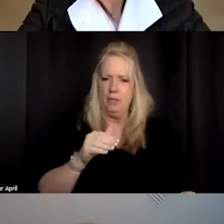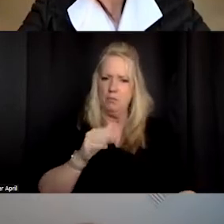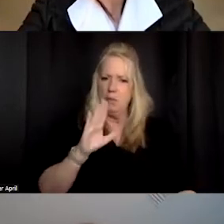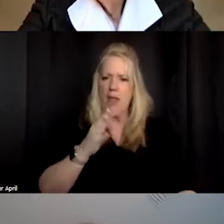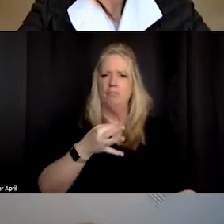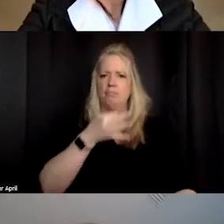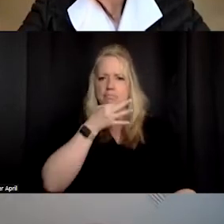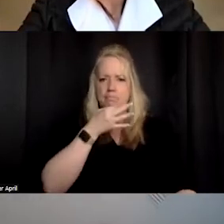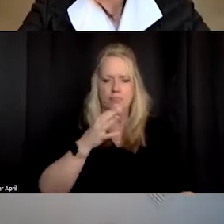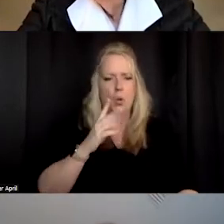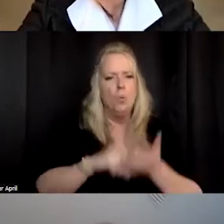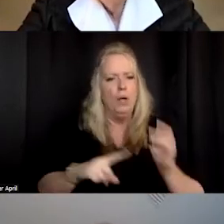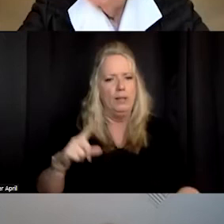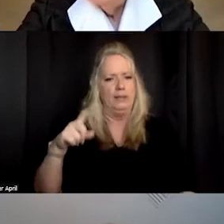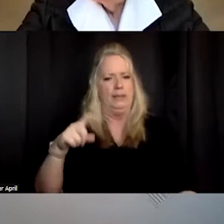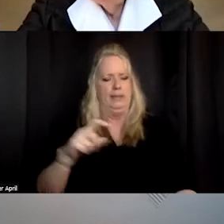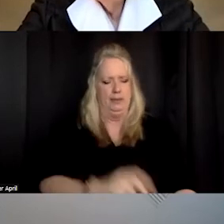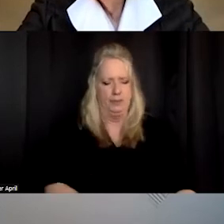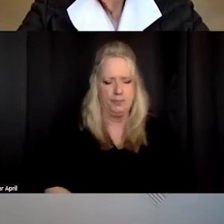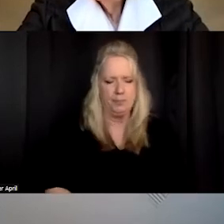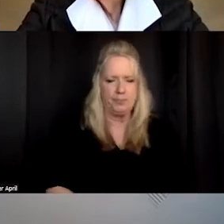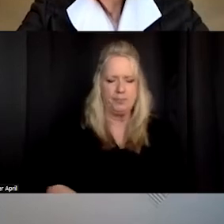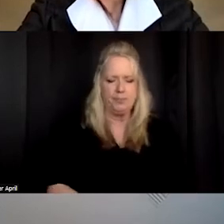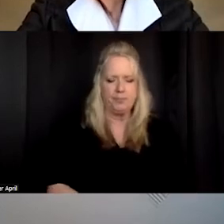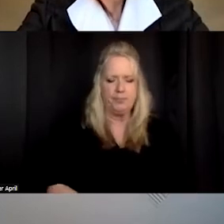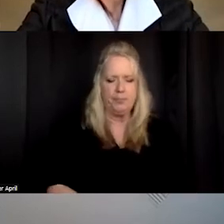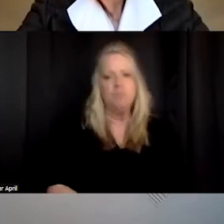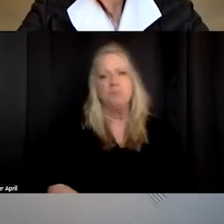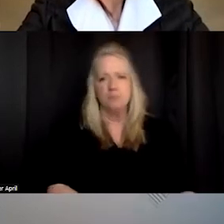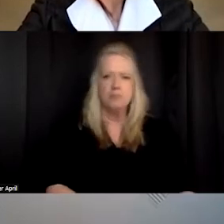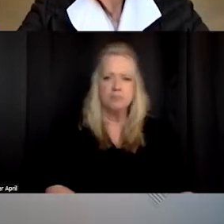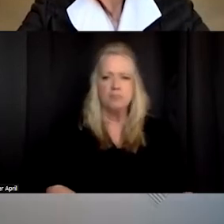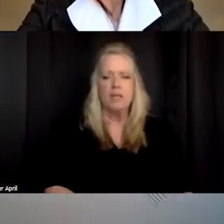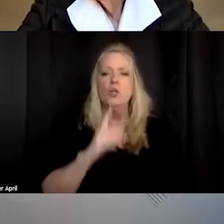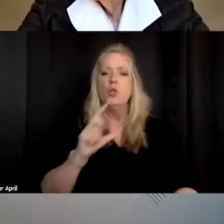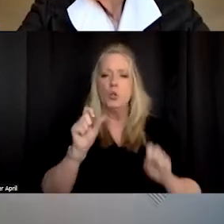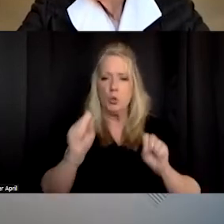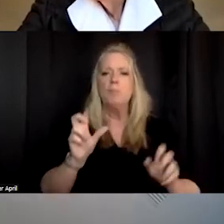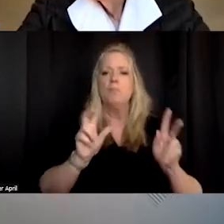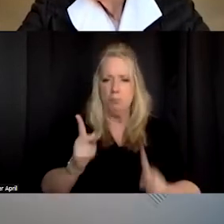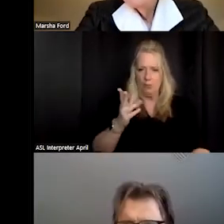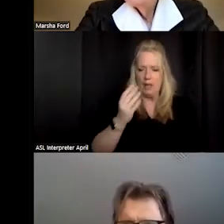WHERE IT IS NEEDED. AND SO THAT COULD BE WHERE PEOPLE ARE IN THEIR HOMES. IT COULD BE THE